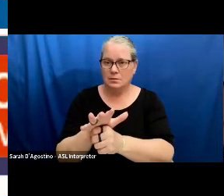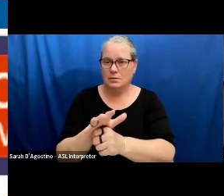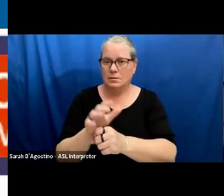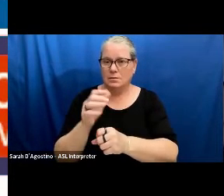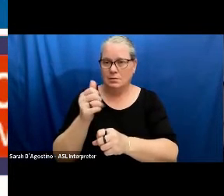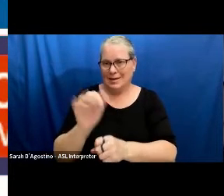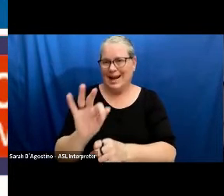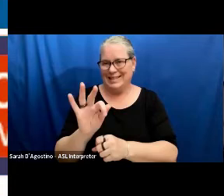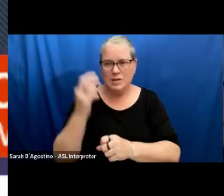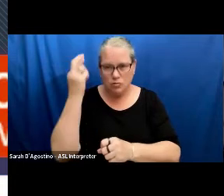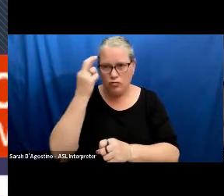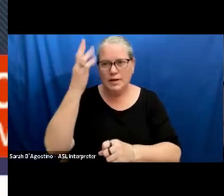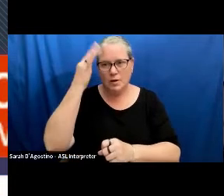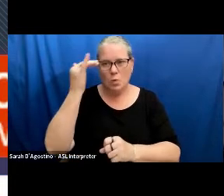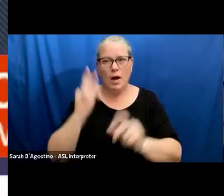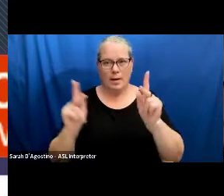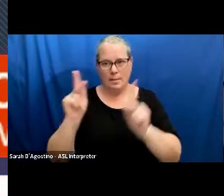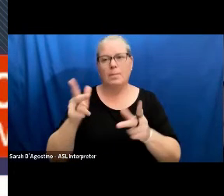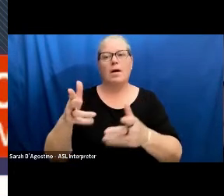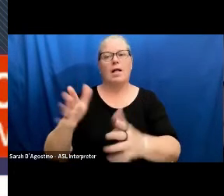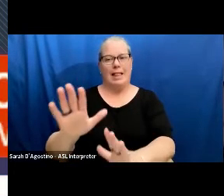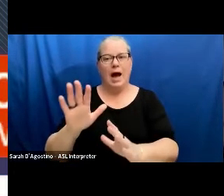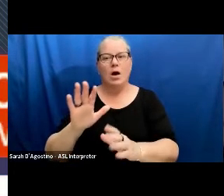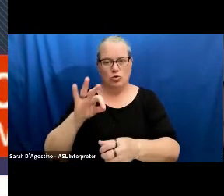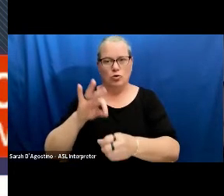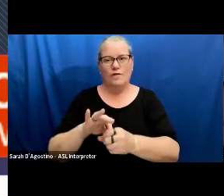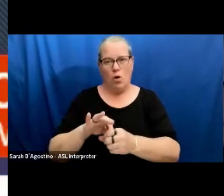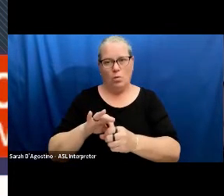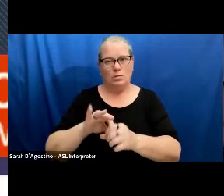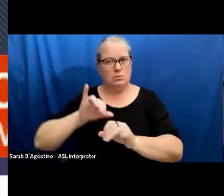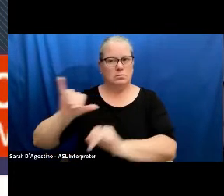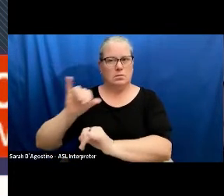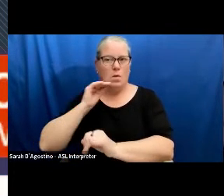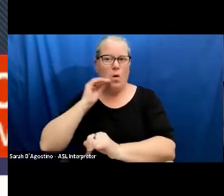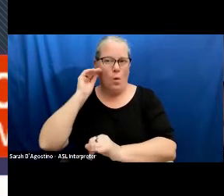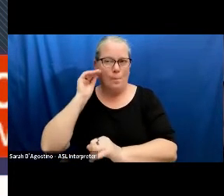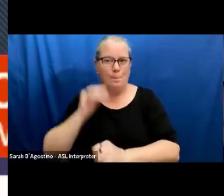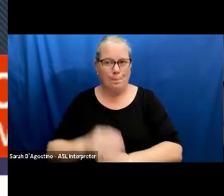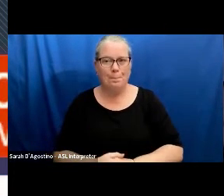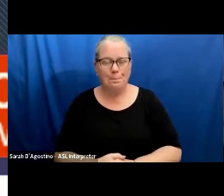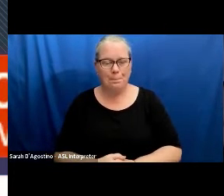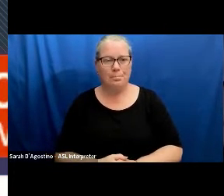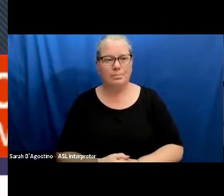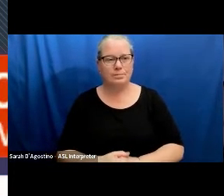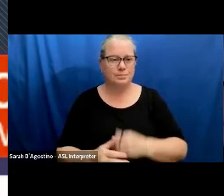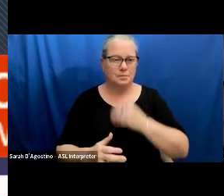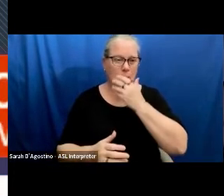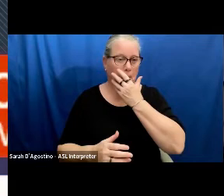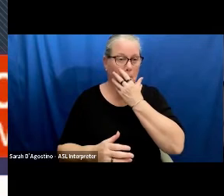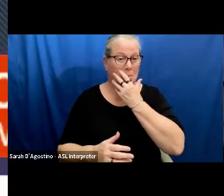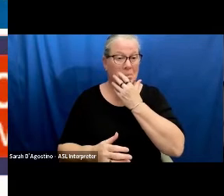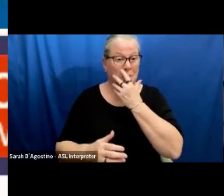vote absentee so it's really important to know that how you want to vote so that you can make